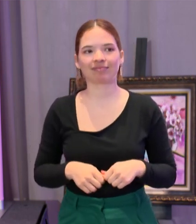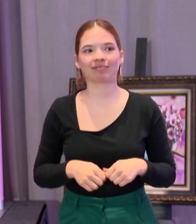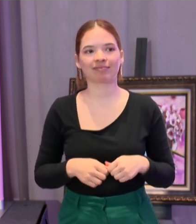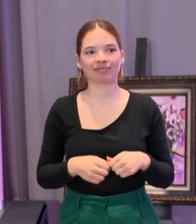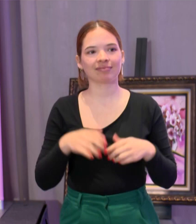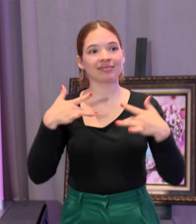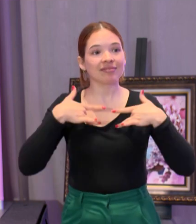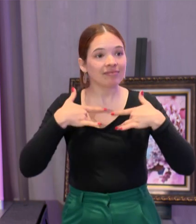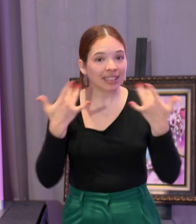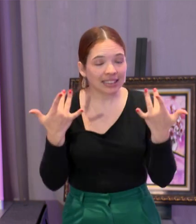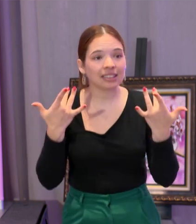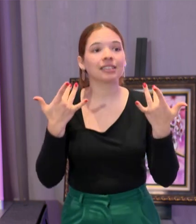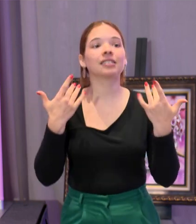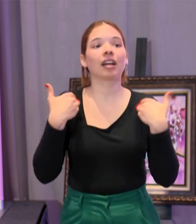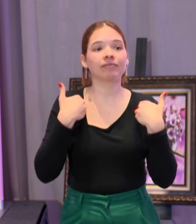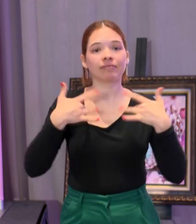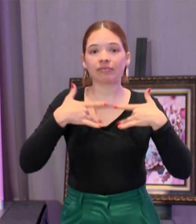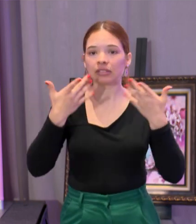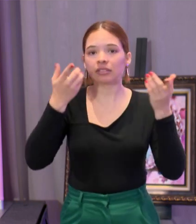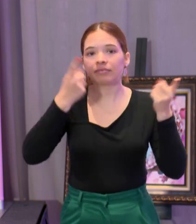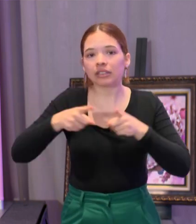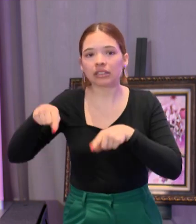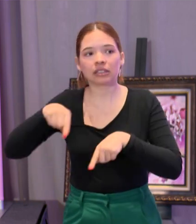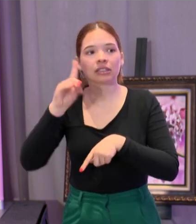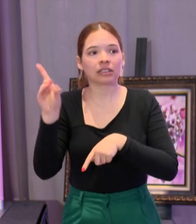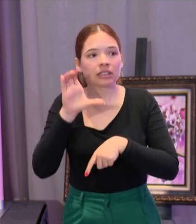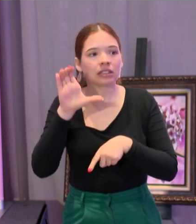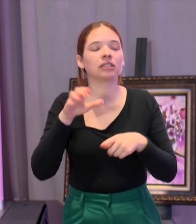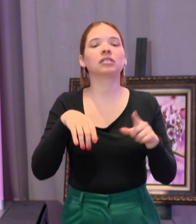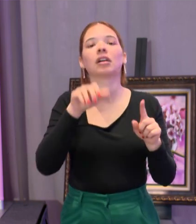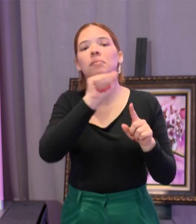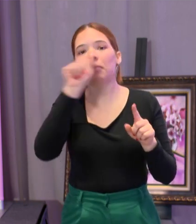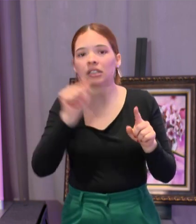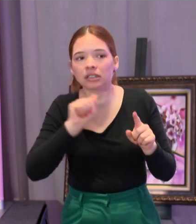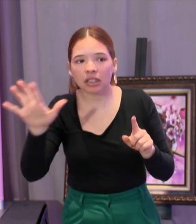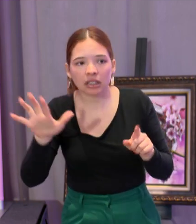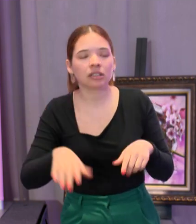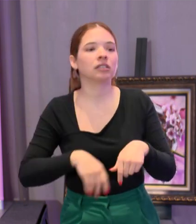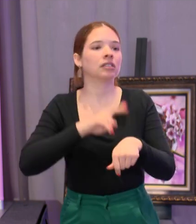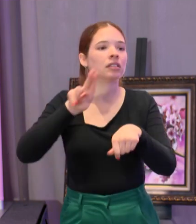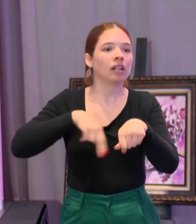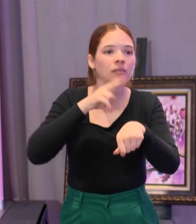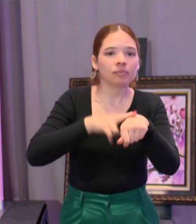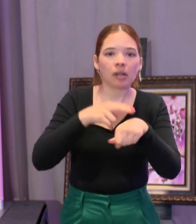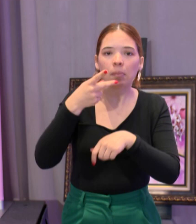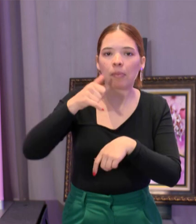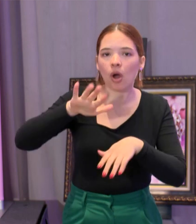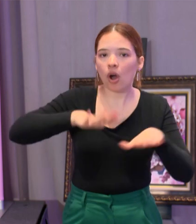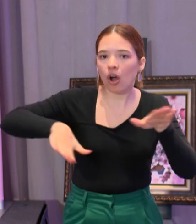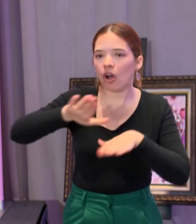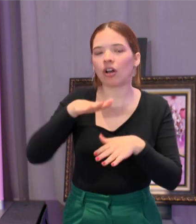D.C. AND AMAZON, THE NATIONAL PARK SERVICE AND THE JAPAN